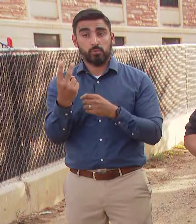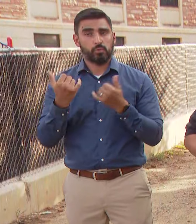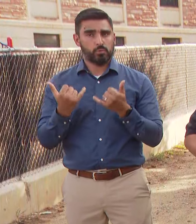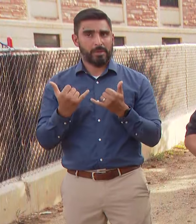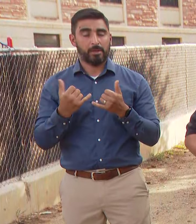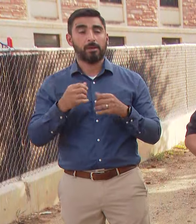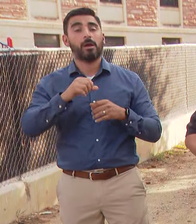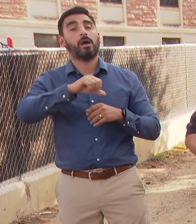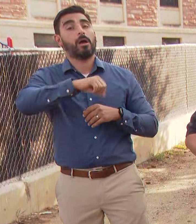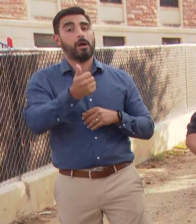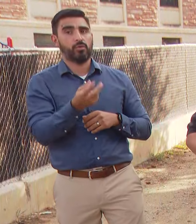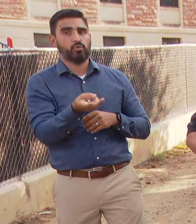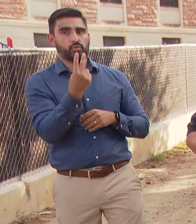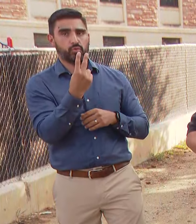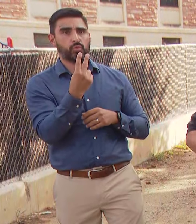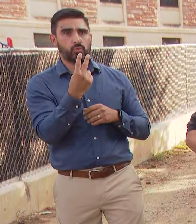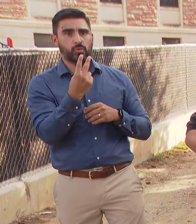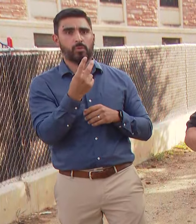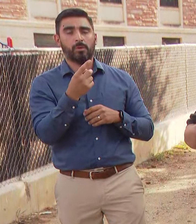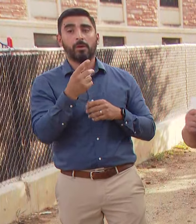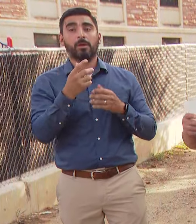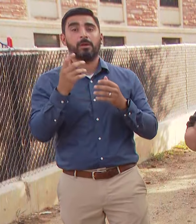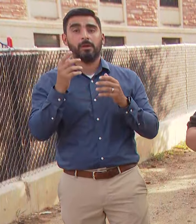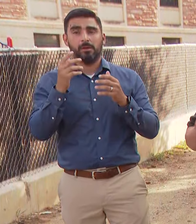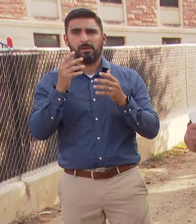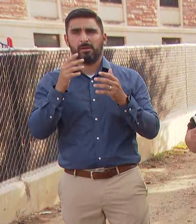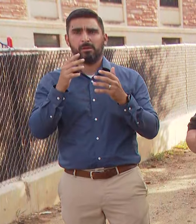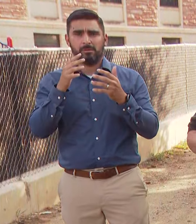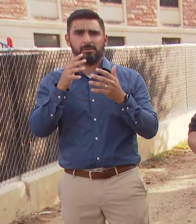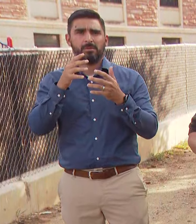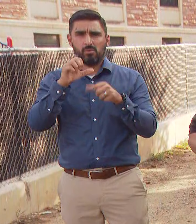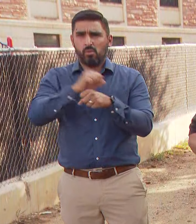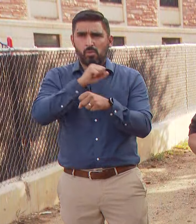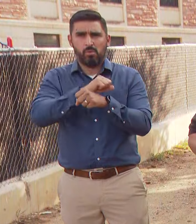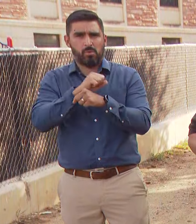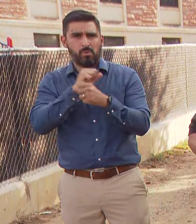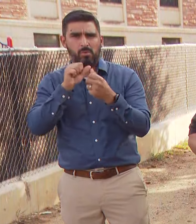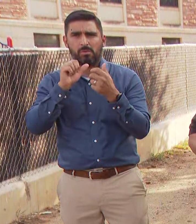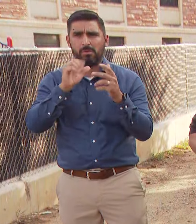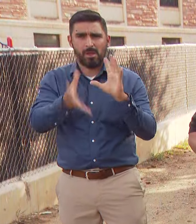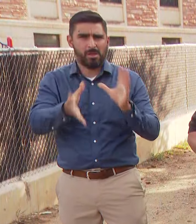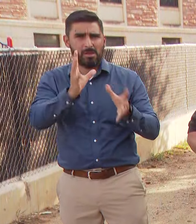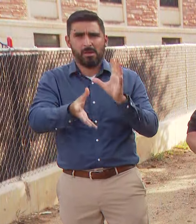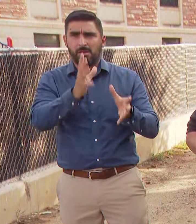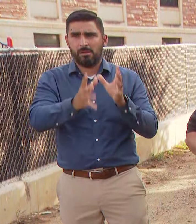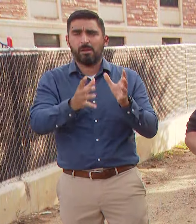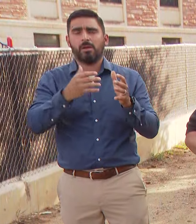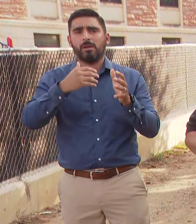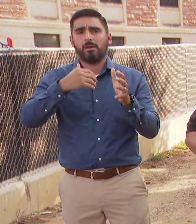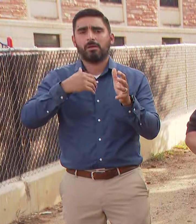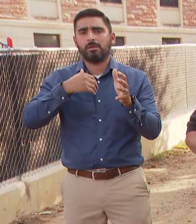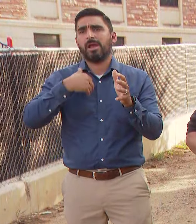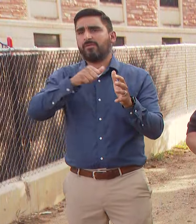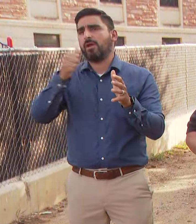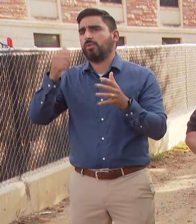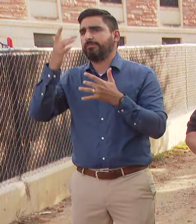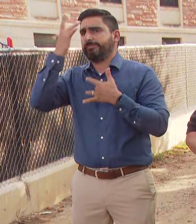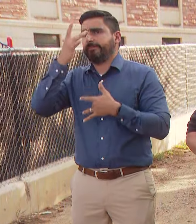that had ailments as a result of just the environment, but not necessarily as a result of the fire. So I can't really speak indefinitely about that because we